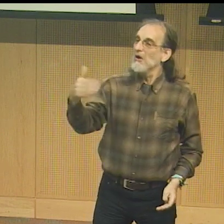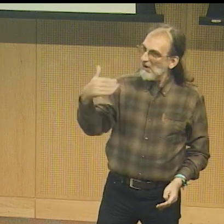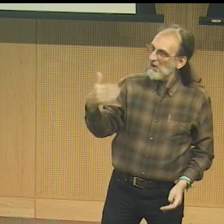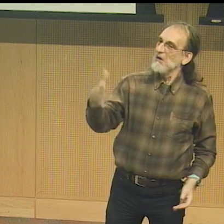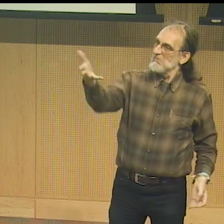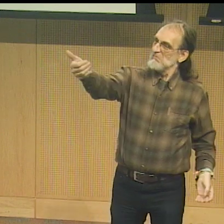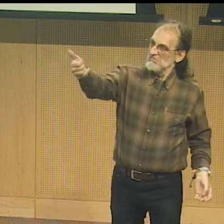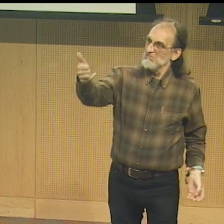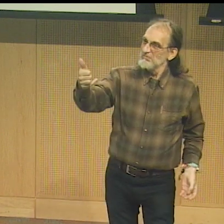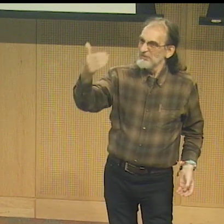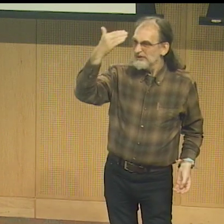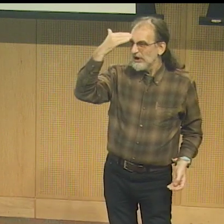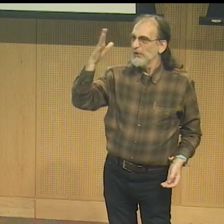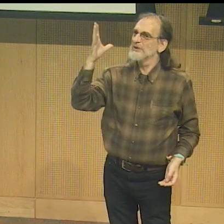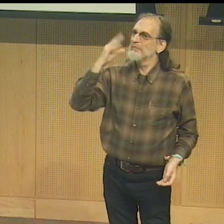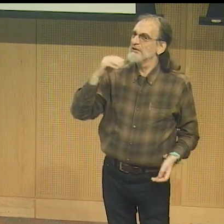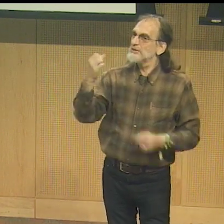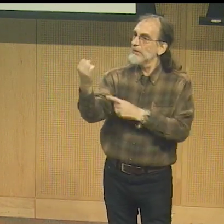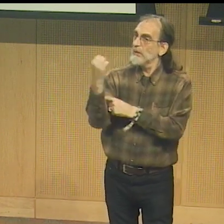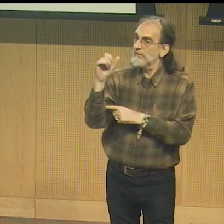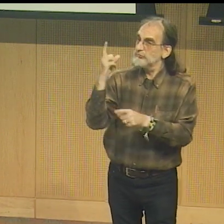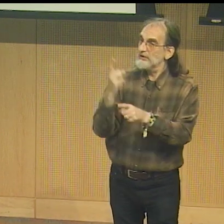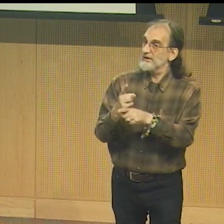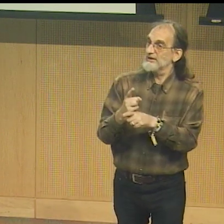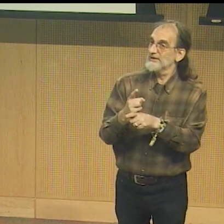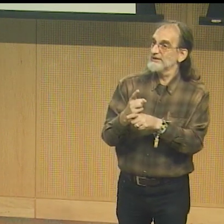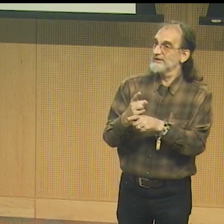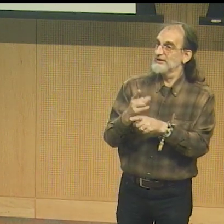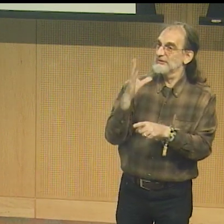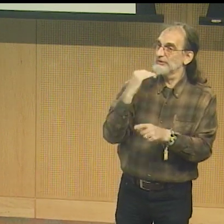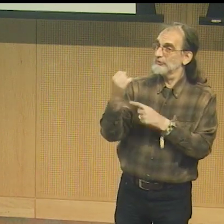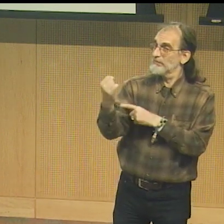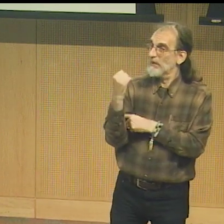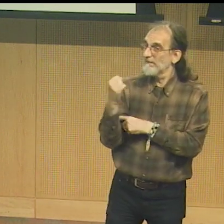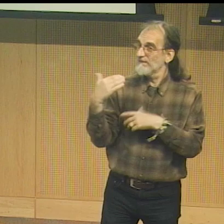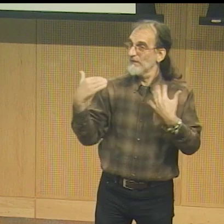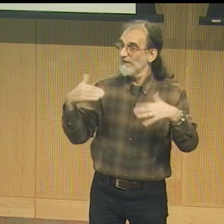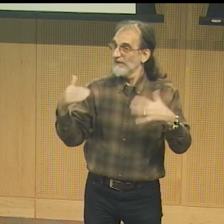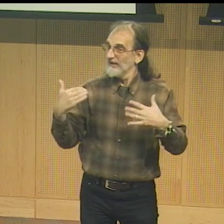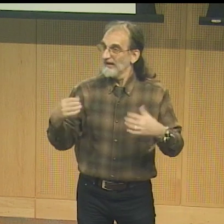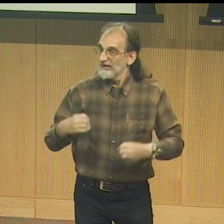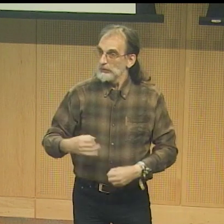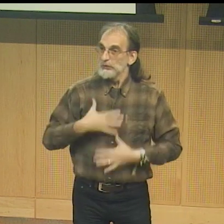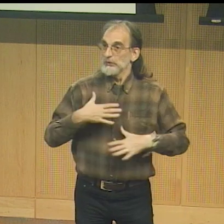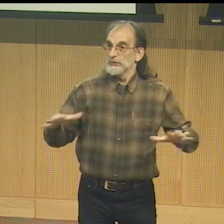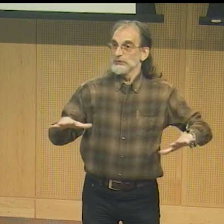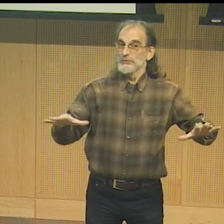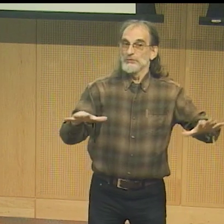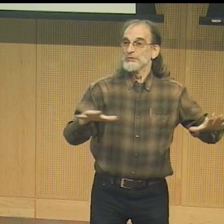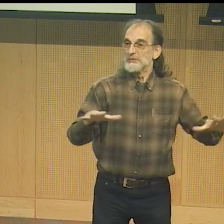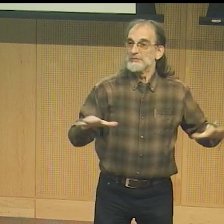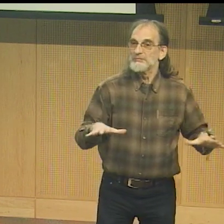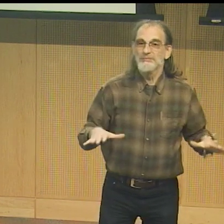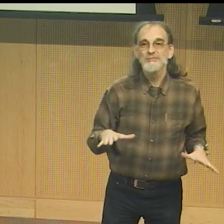So, for those of you who have traveled internationally, you know what the Deaf experience is. It's inspiring. It's life changing.